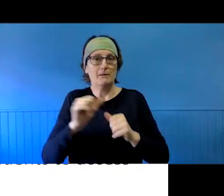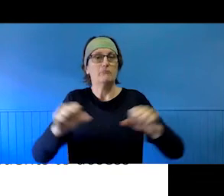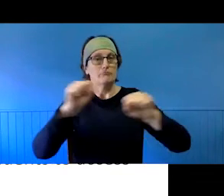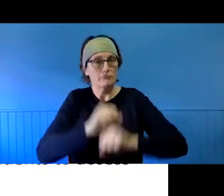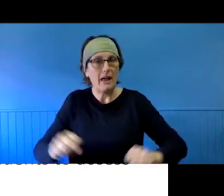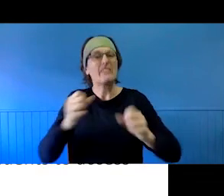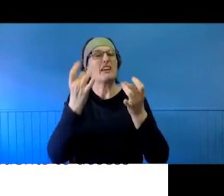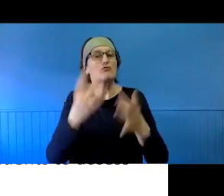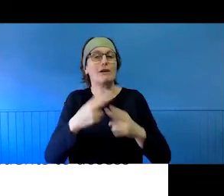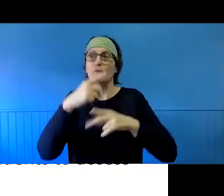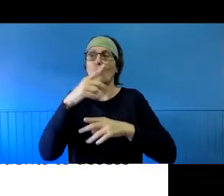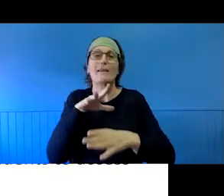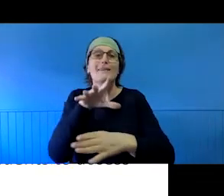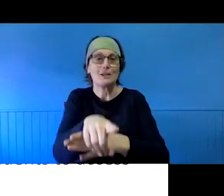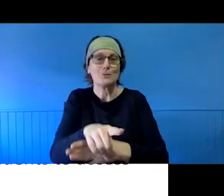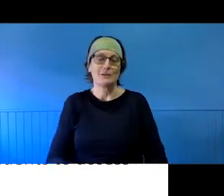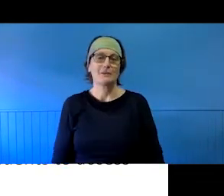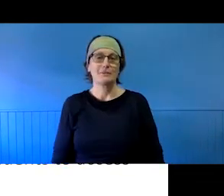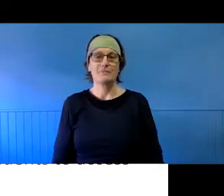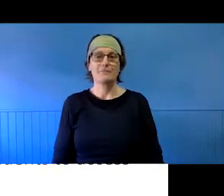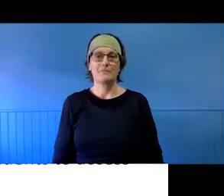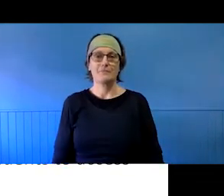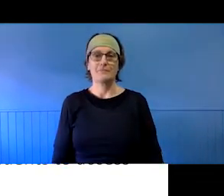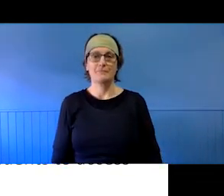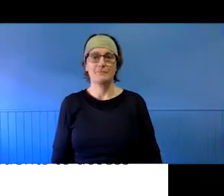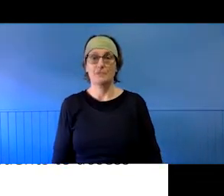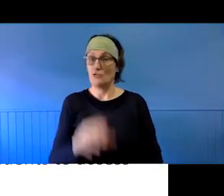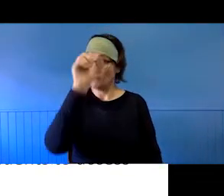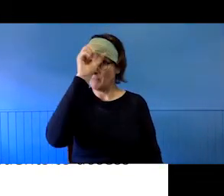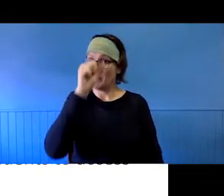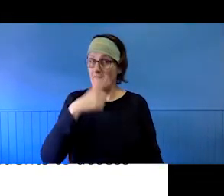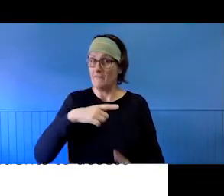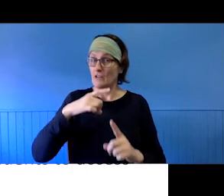work for the next six days. Keeping that in mind. Hopefully we're able